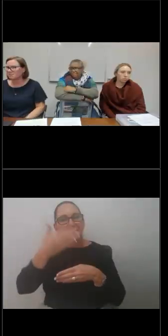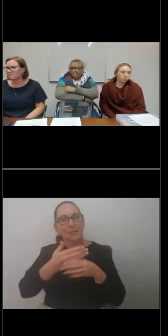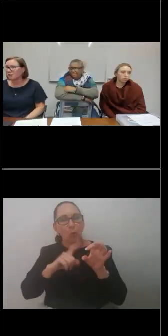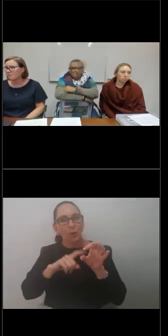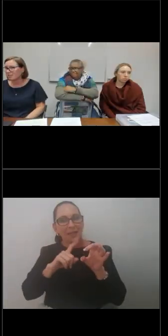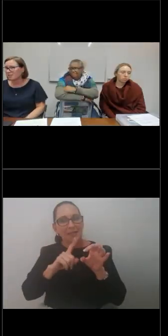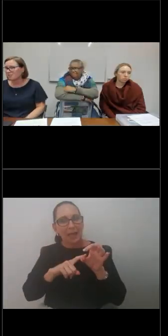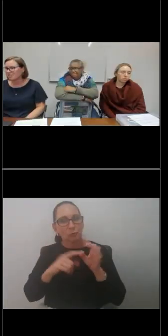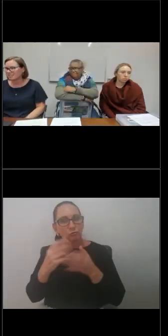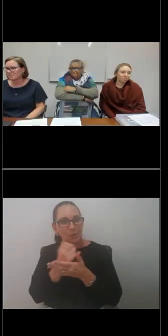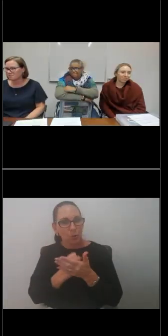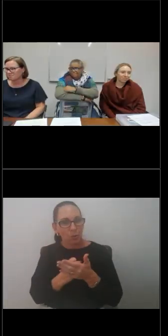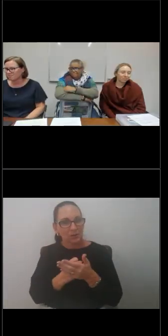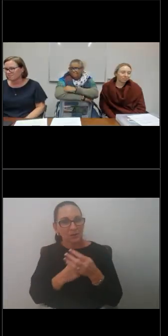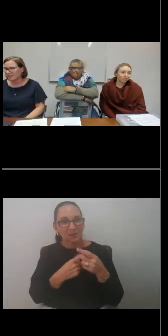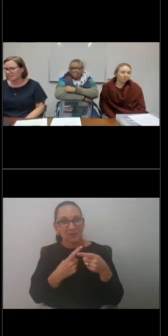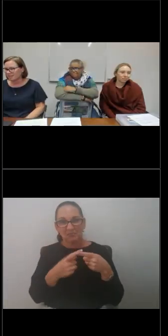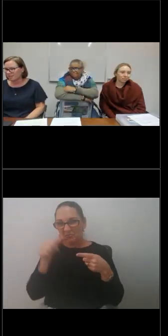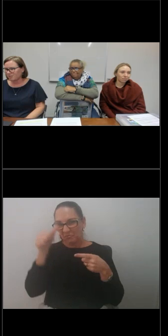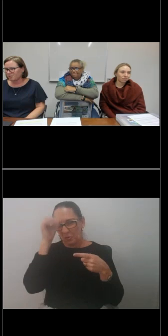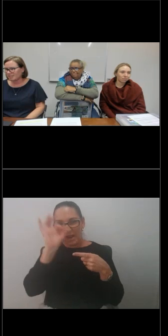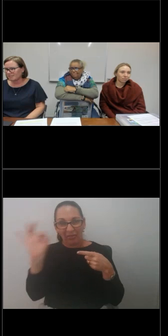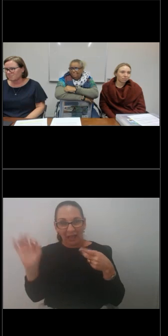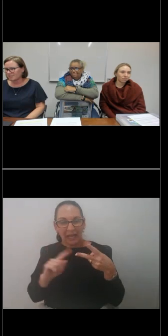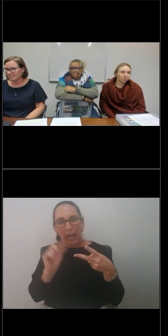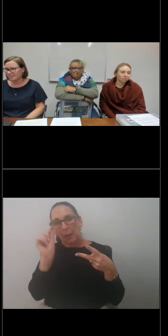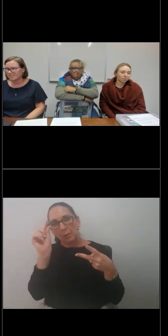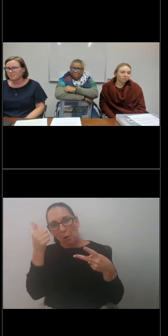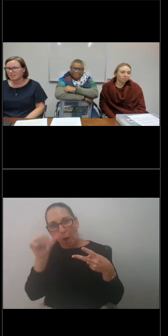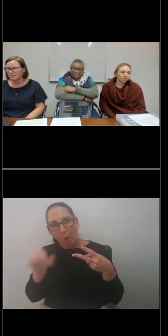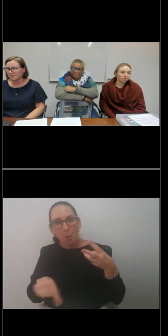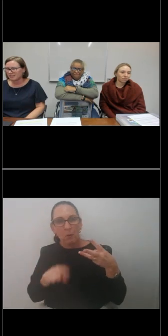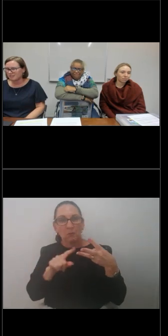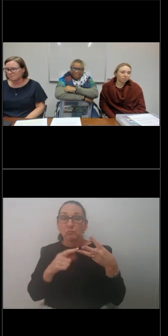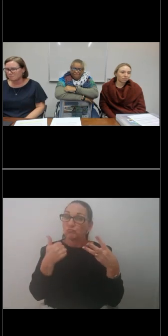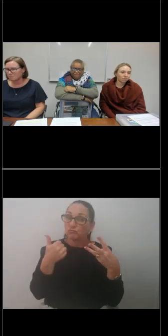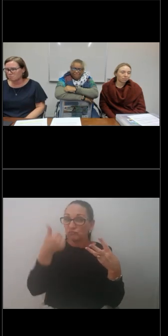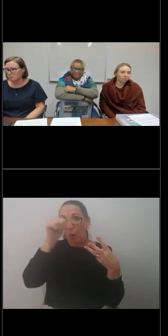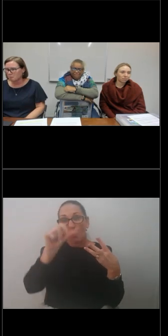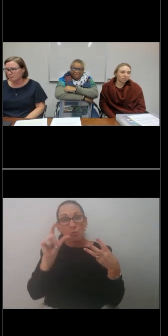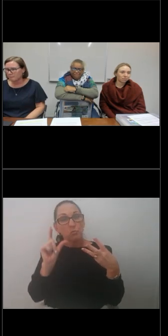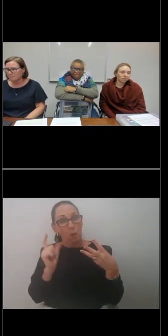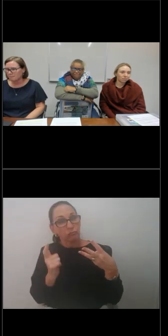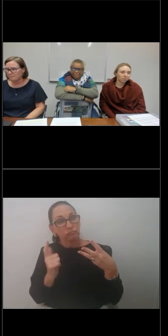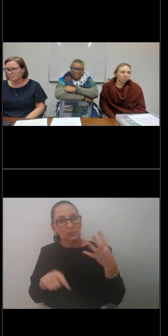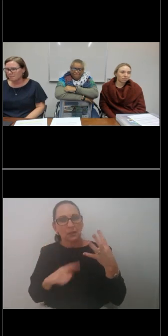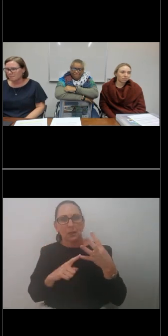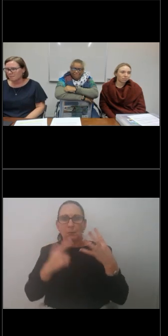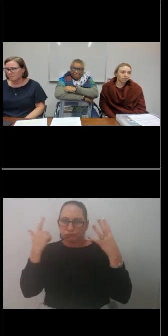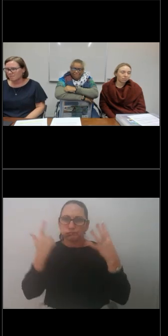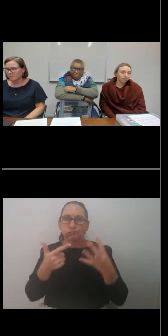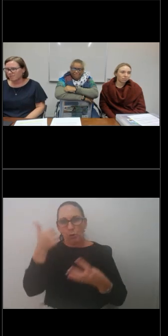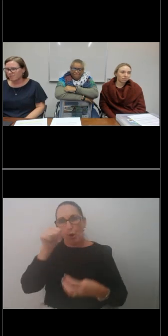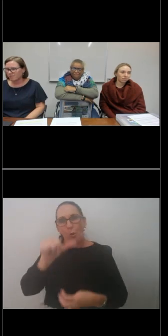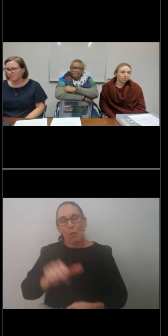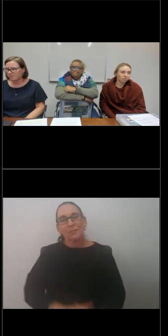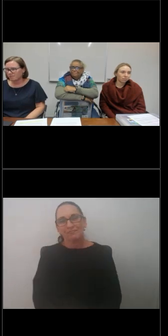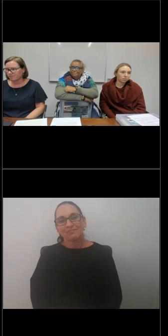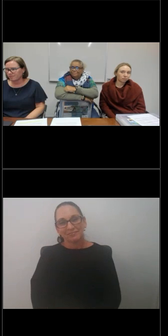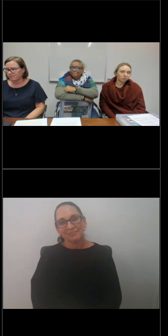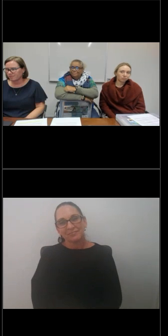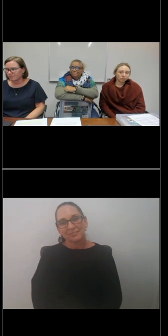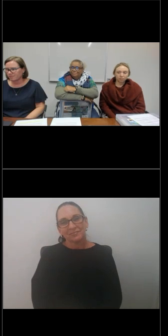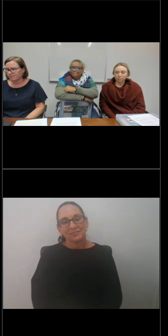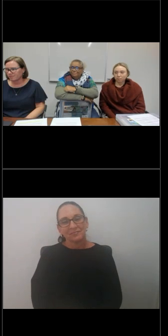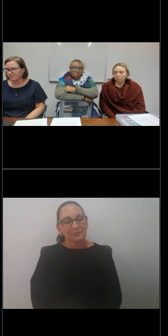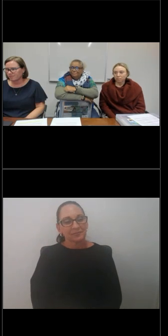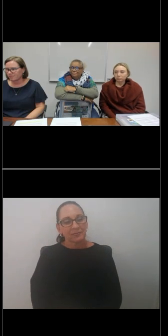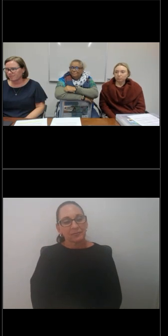or hopefully good knowledge I'll give you 10 more seconds to fill this one in